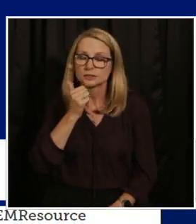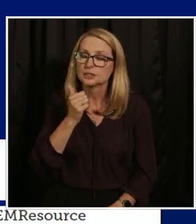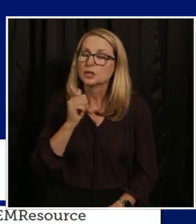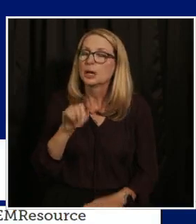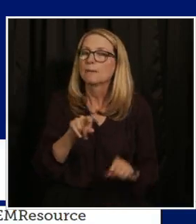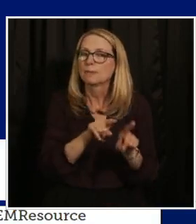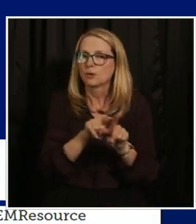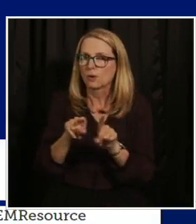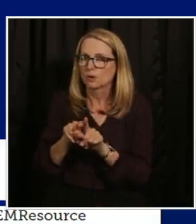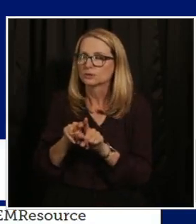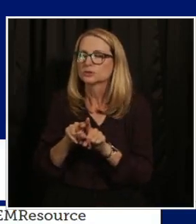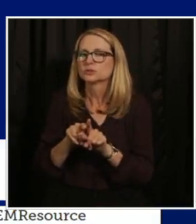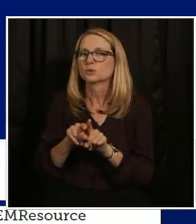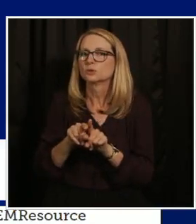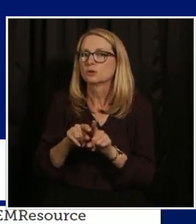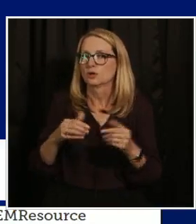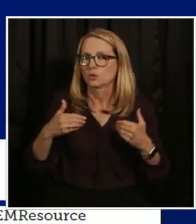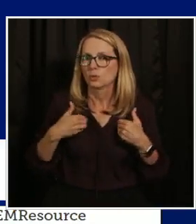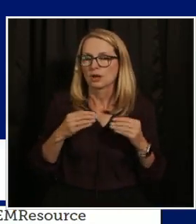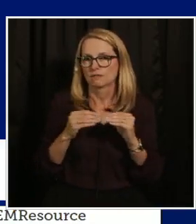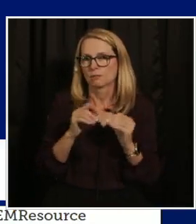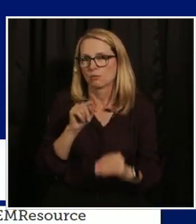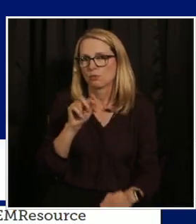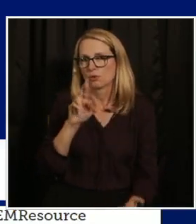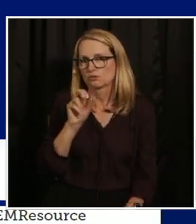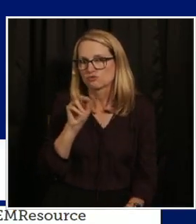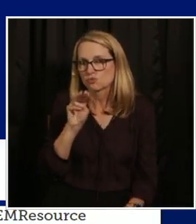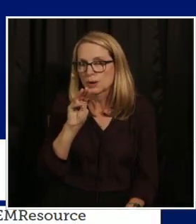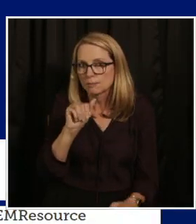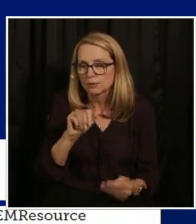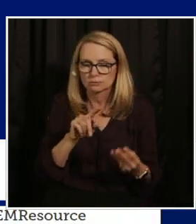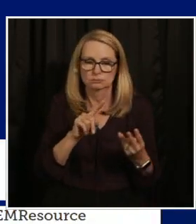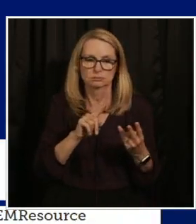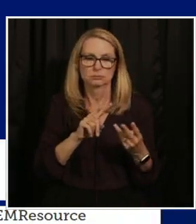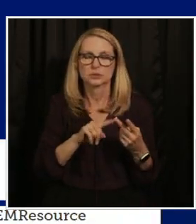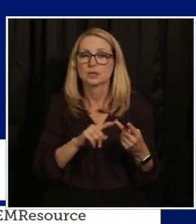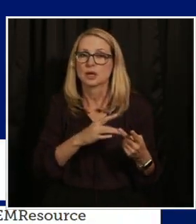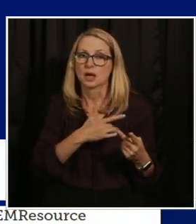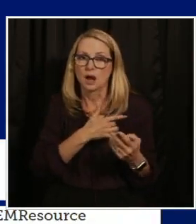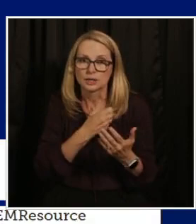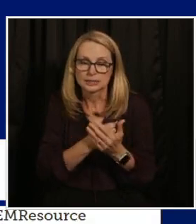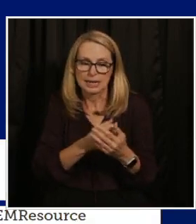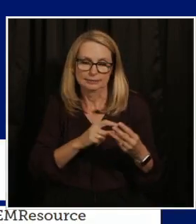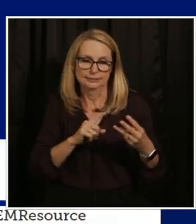attacks additional strokes we have seen people who have delayed receiving care over the course